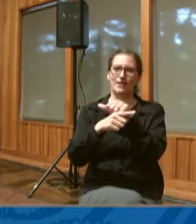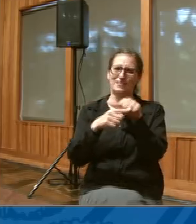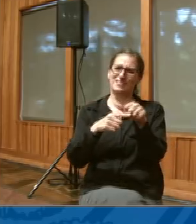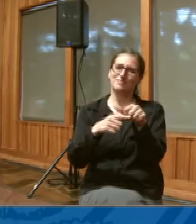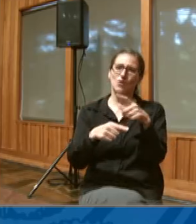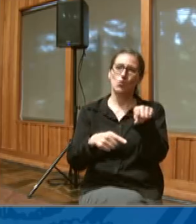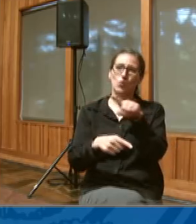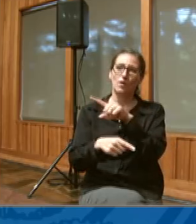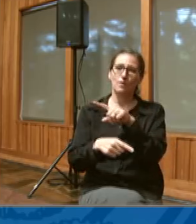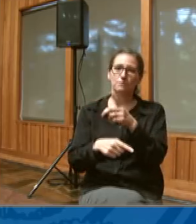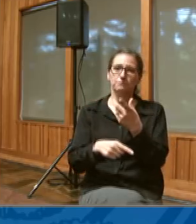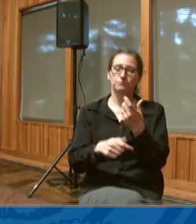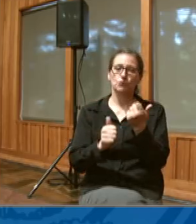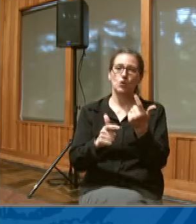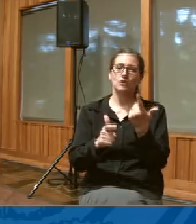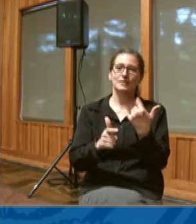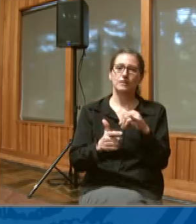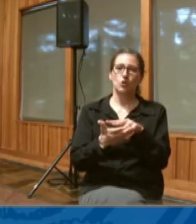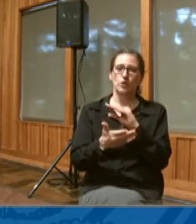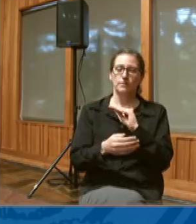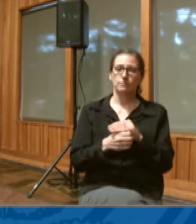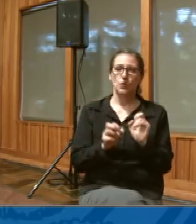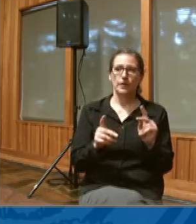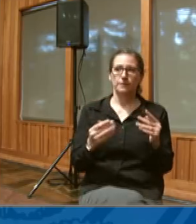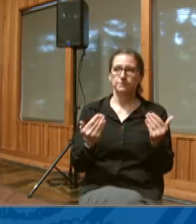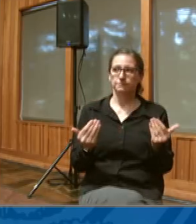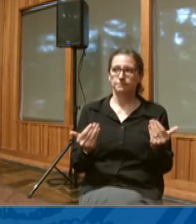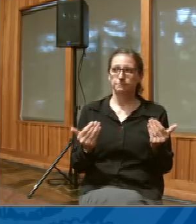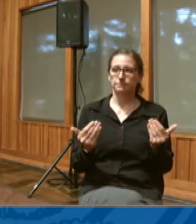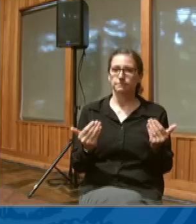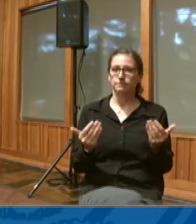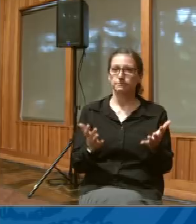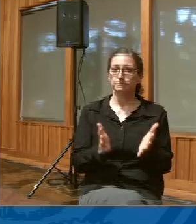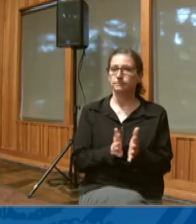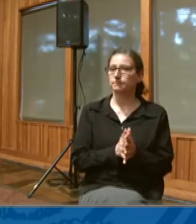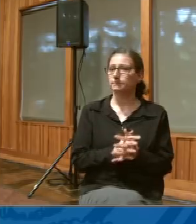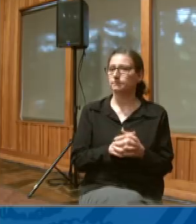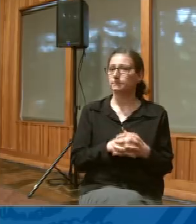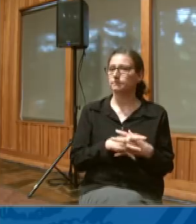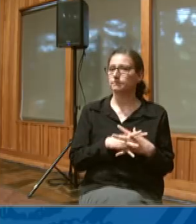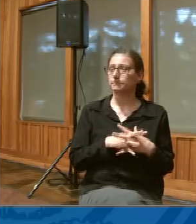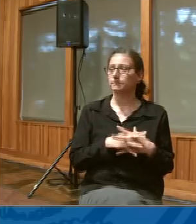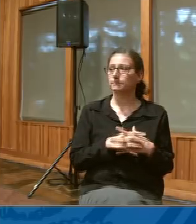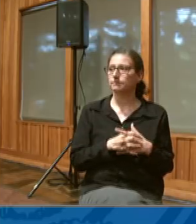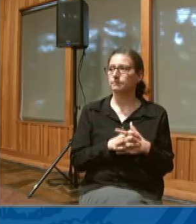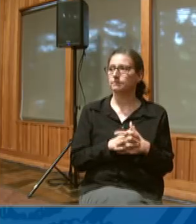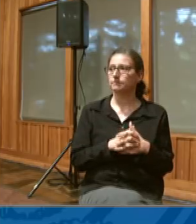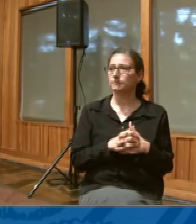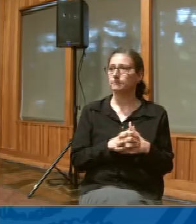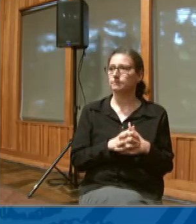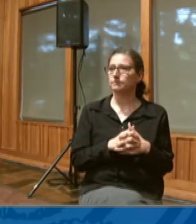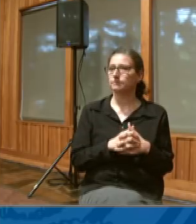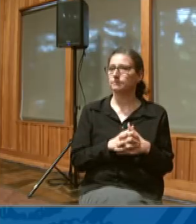FAR . THIS ONE CAN BE PRACTICE. WE'RE STILL LEARNING.